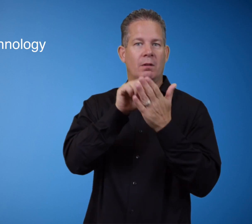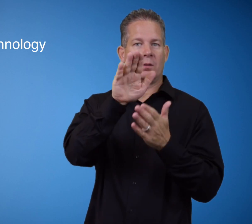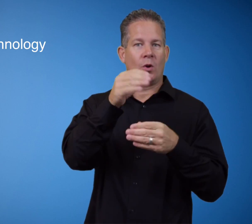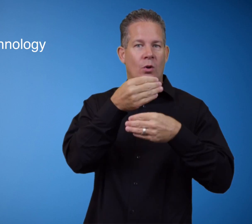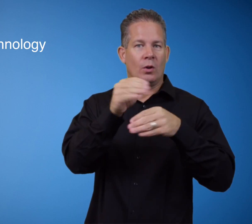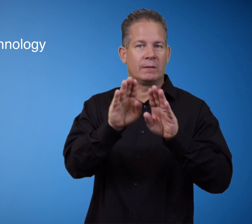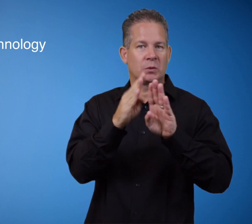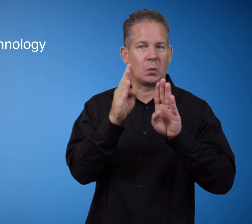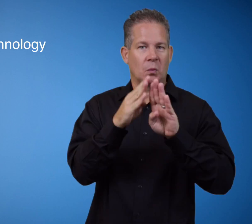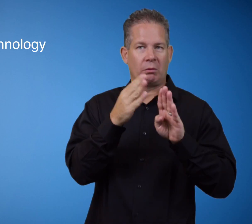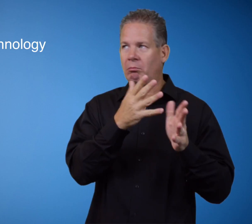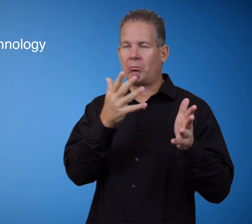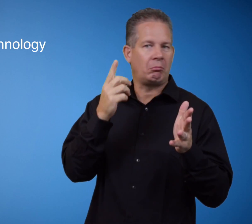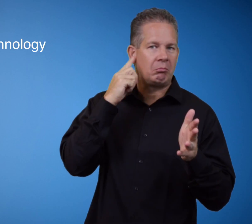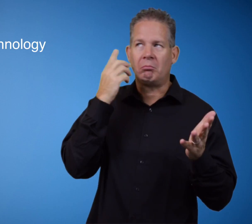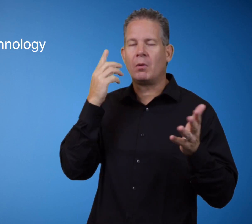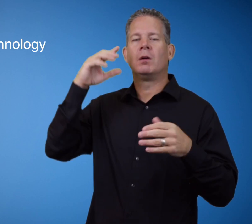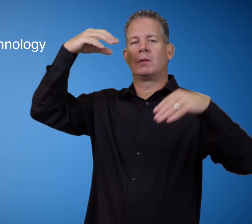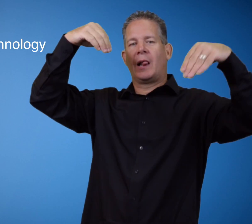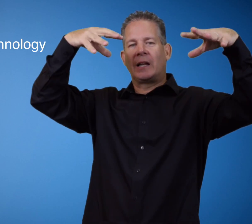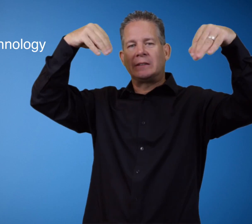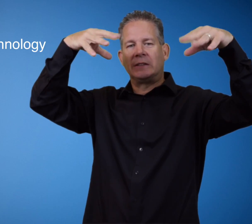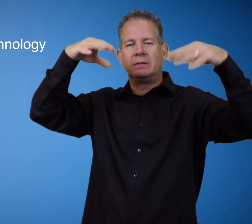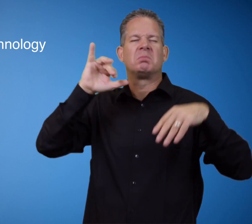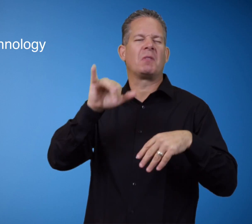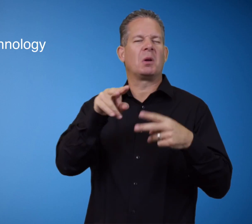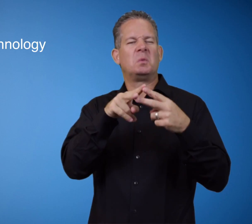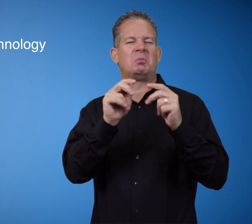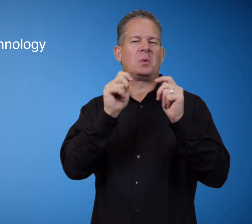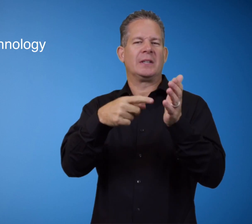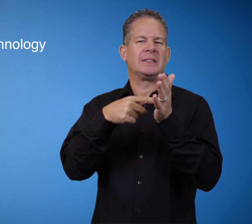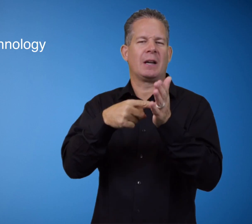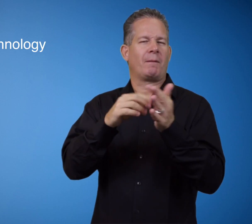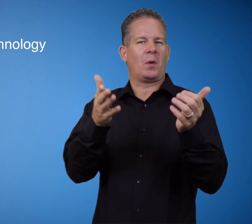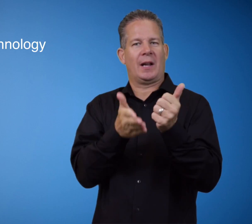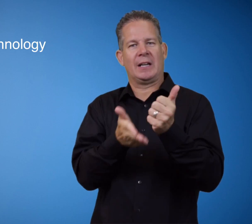Or for example, if someone knocks on your door and you're unable to hear it, a lighting system can be put in.